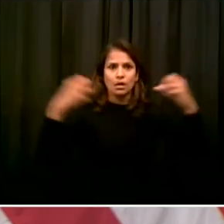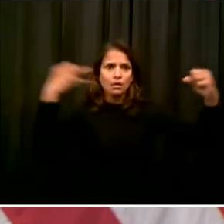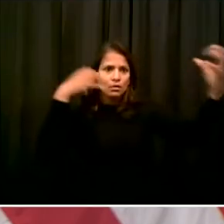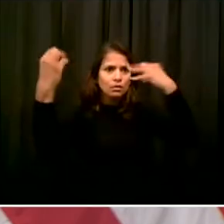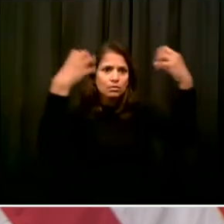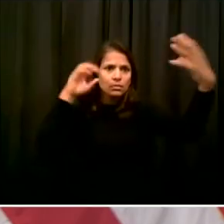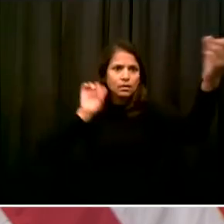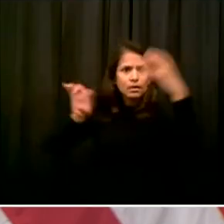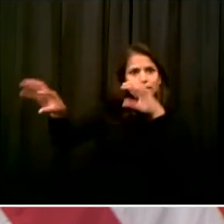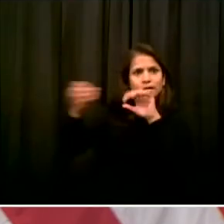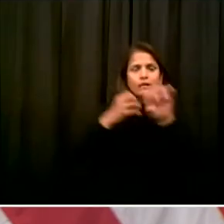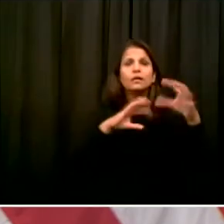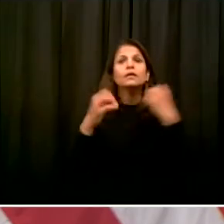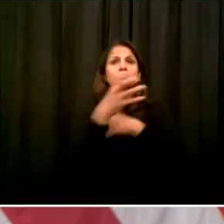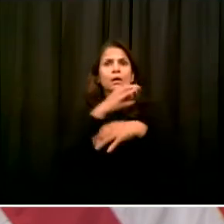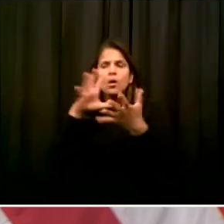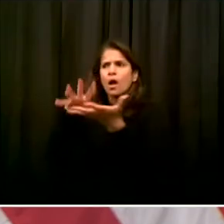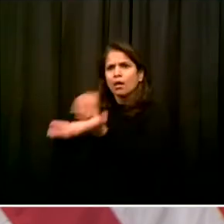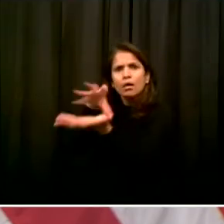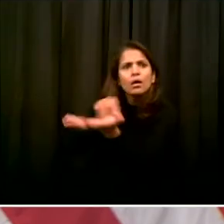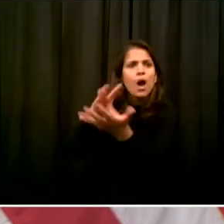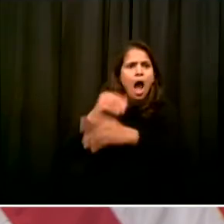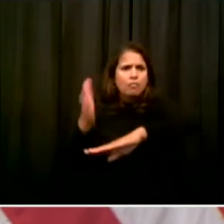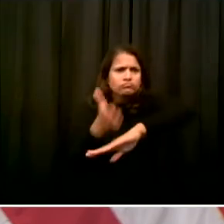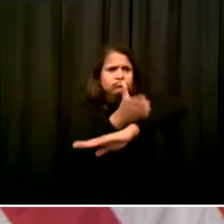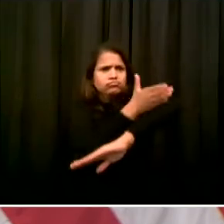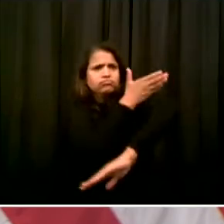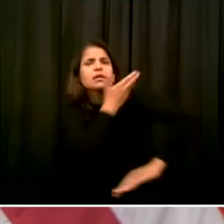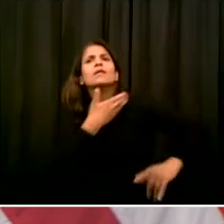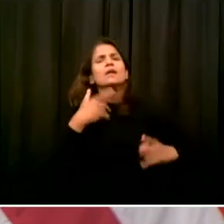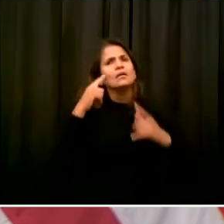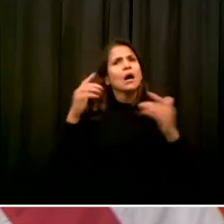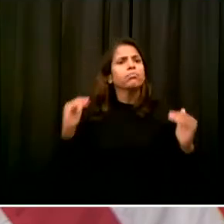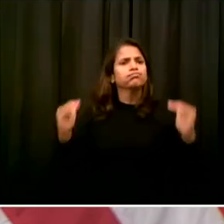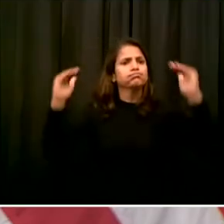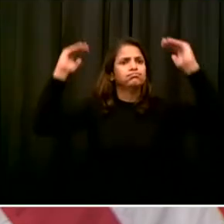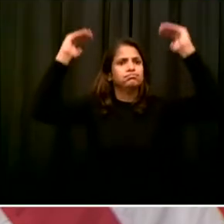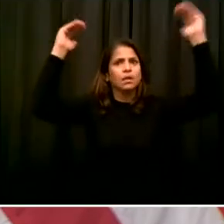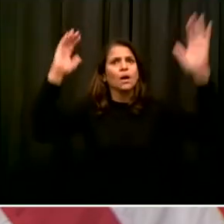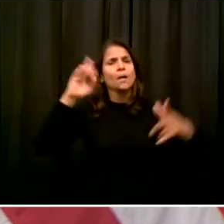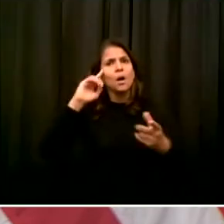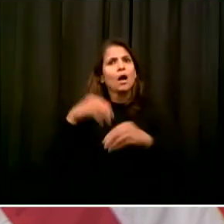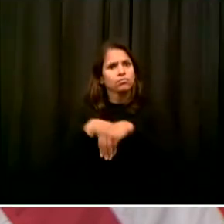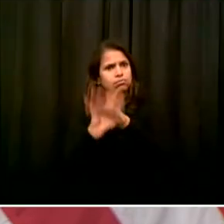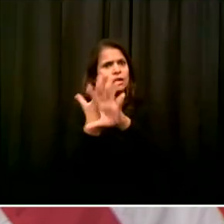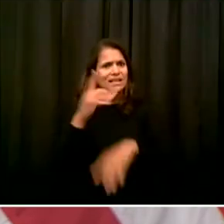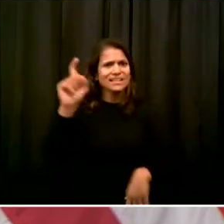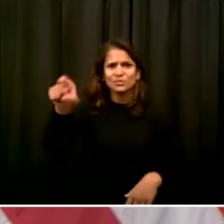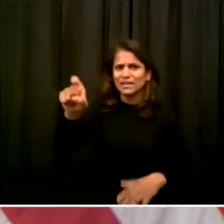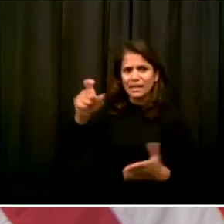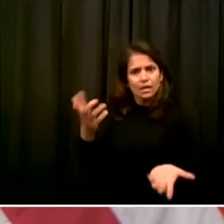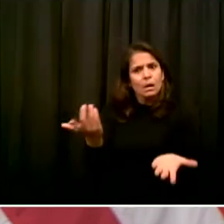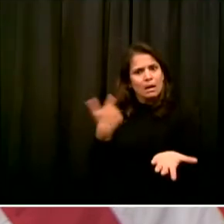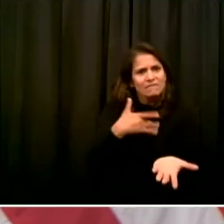DEVICES, PARENTS HAVE GO TTEN SUPPORT AS WELL SO THERE IS A LOT OF CAPACITY THAT